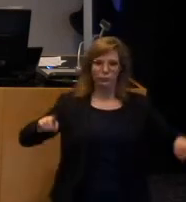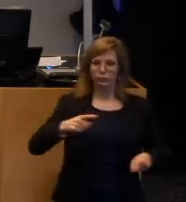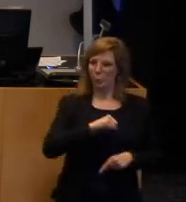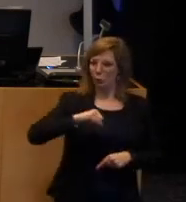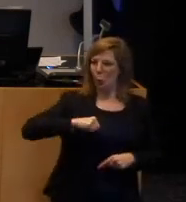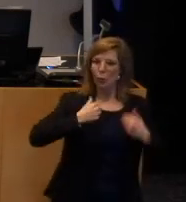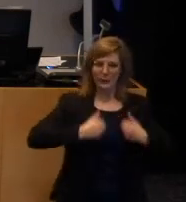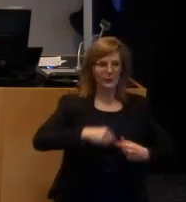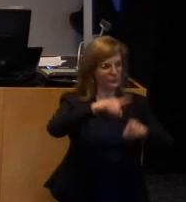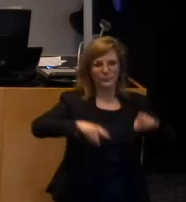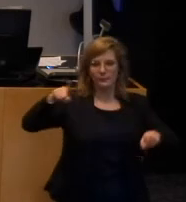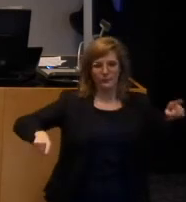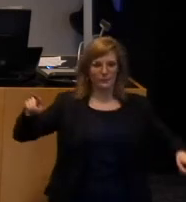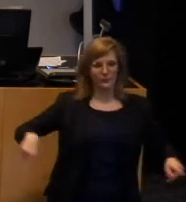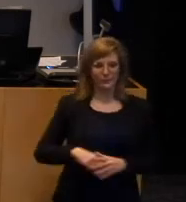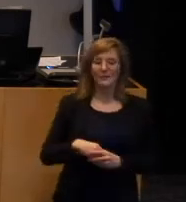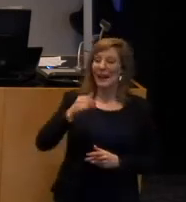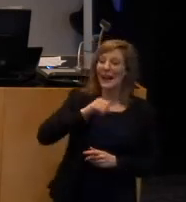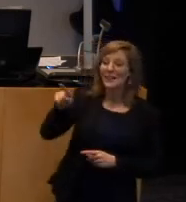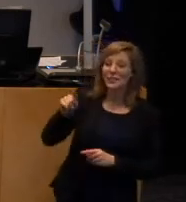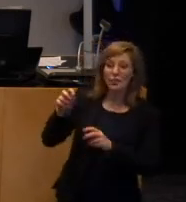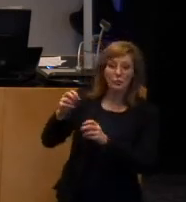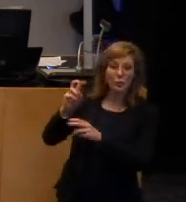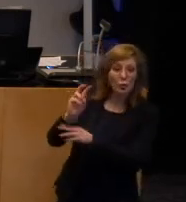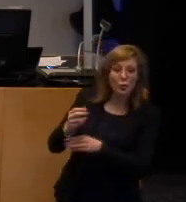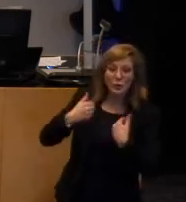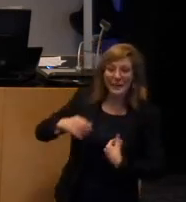And I'm happy to discuss this further with the jury if they should have any questions about that.